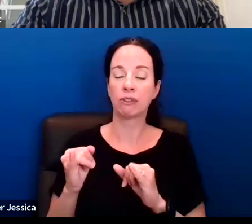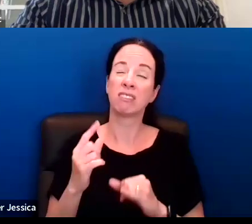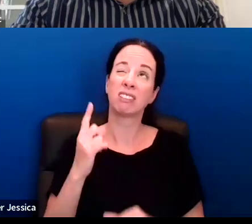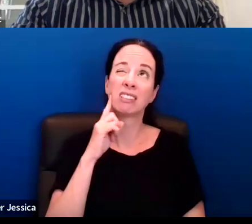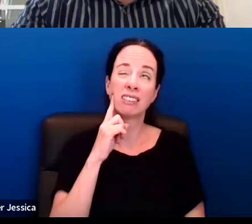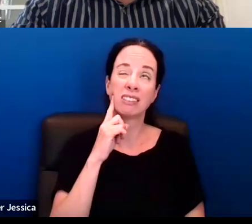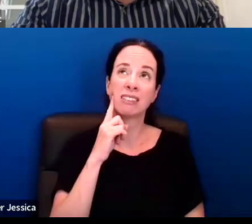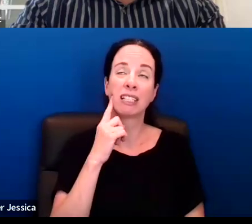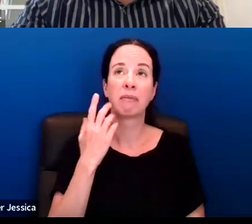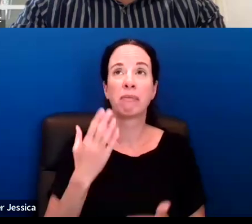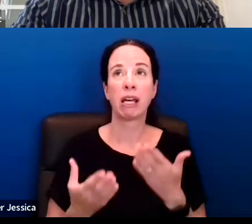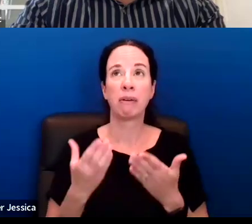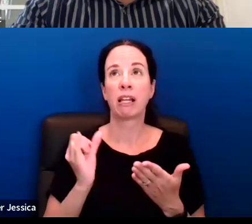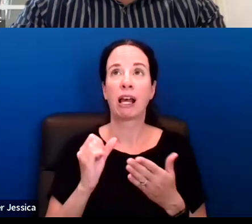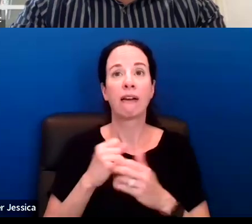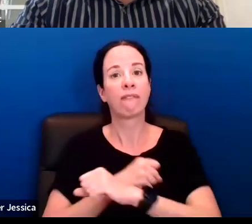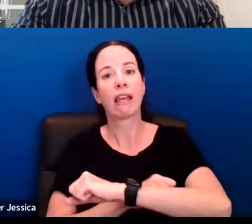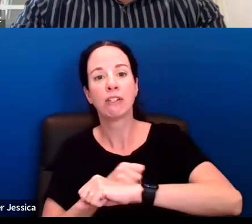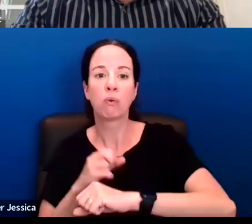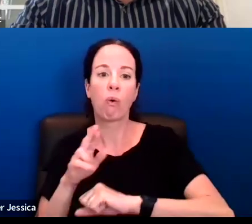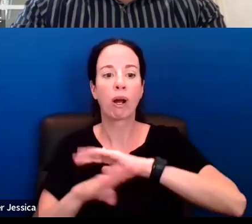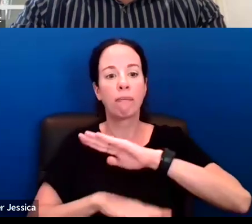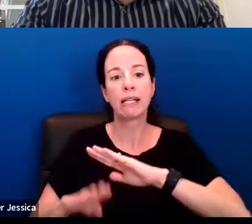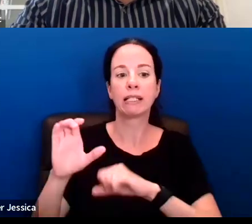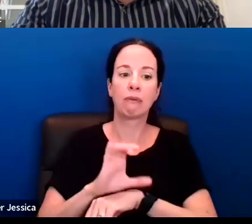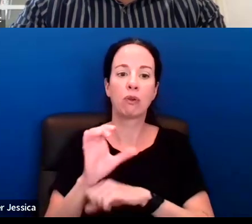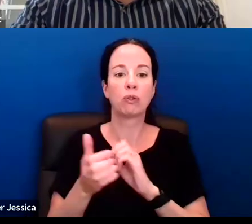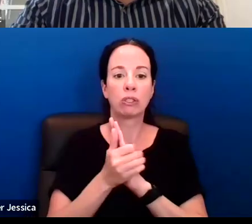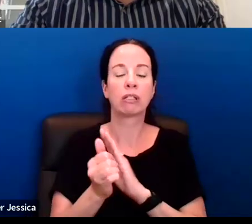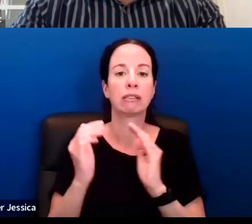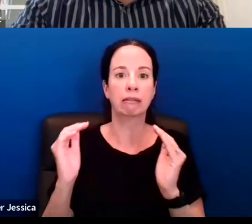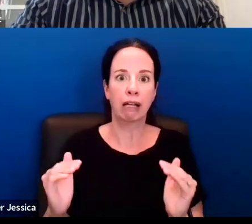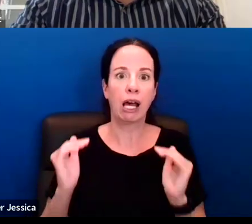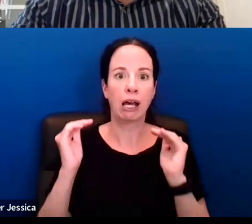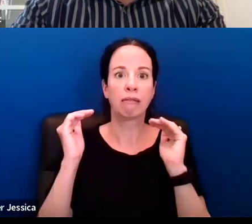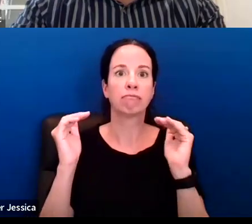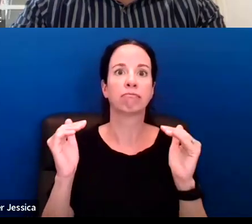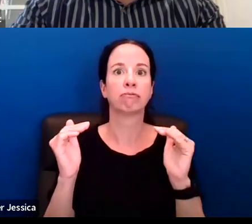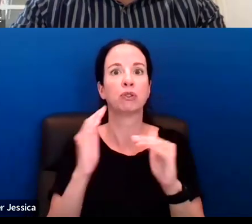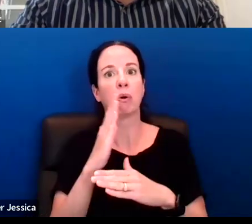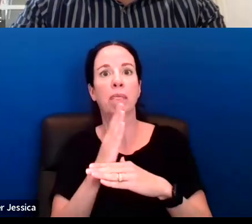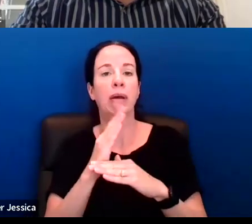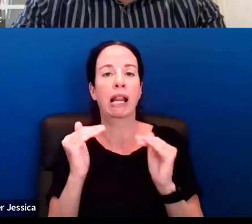kind of, foundational or basic computer skills up through mid-level computer skills. So, the way it